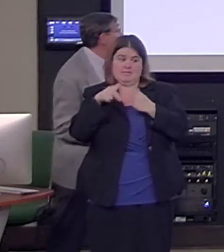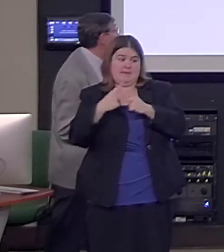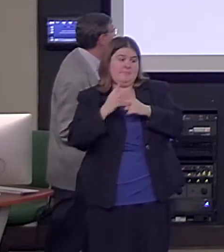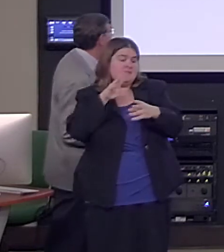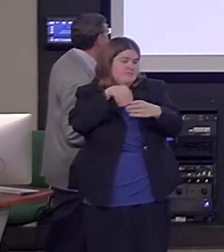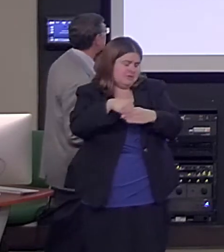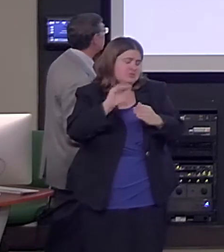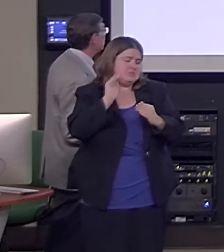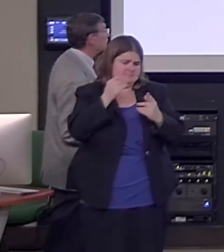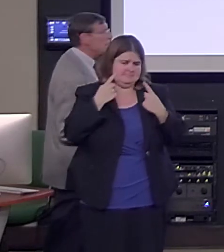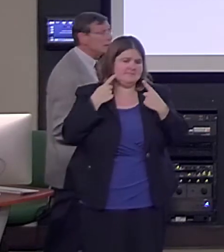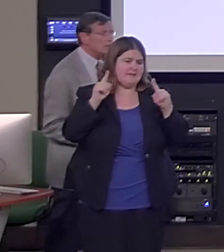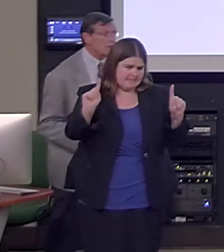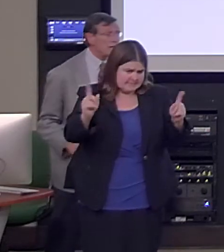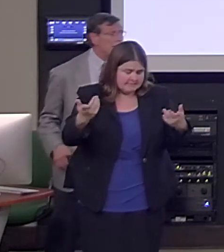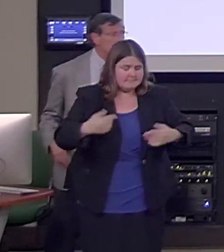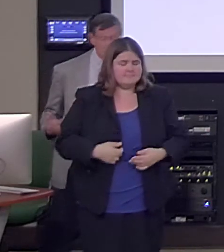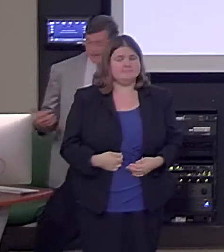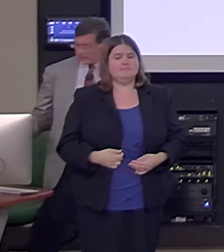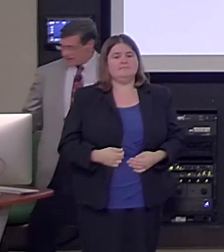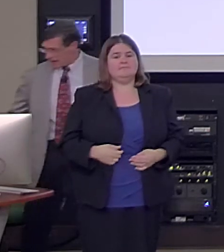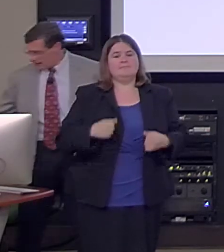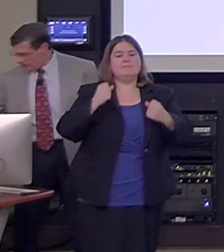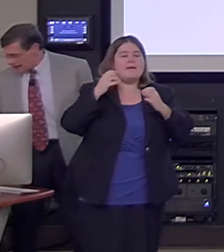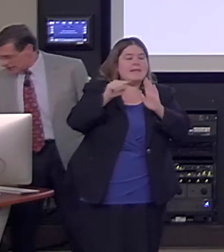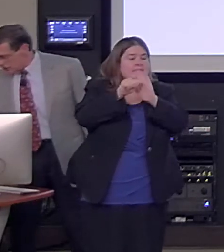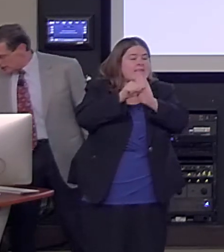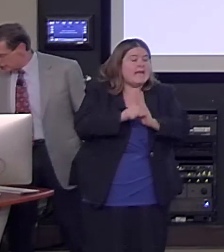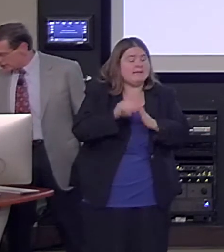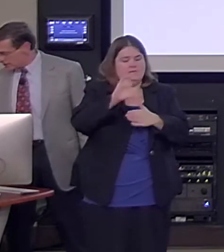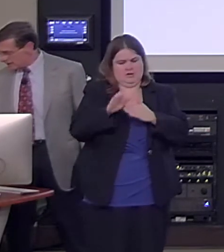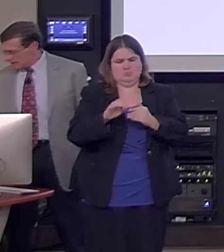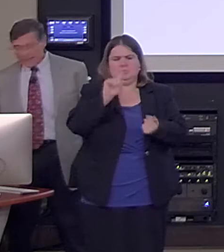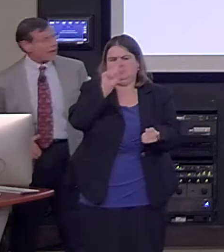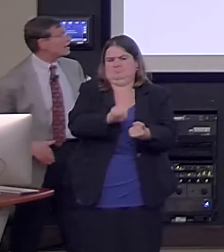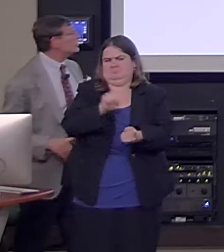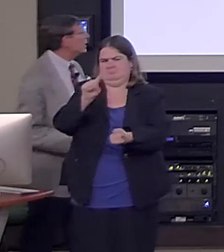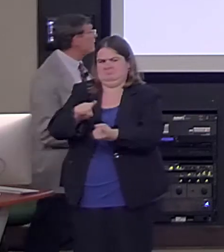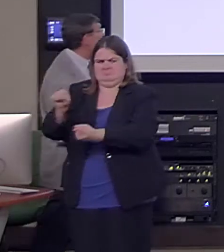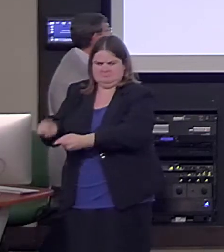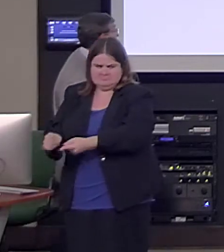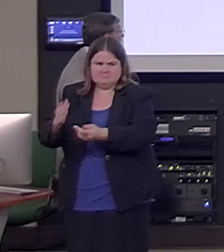to be effective in ameliorating many of the negative consequences and some aspects